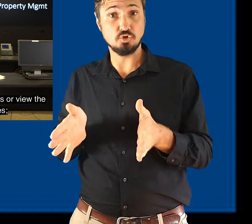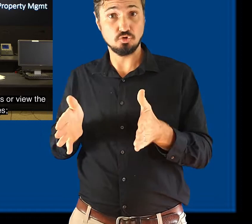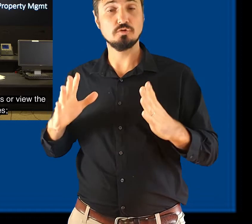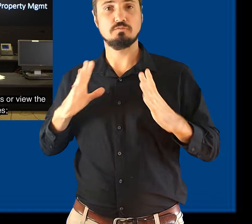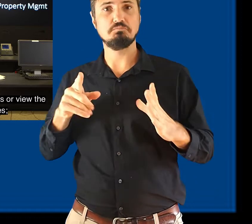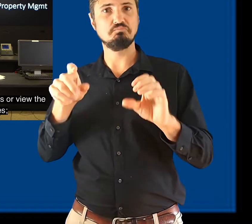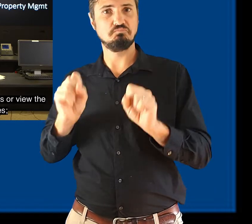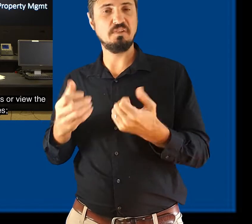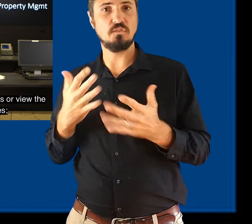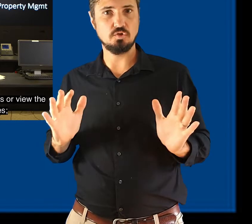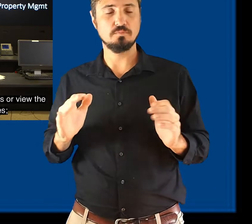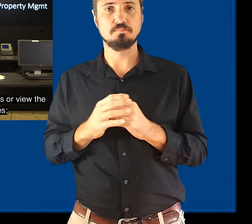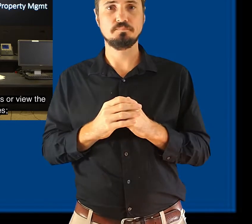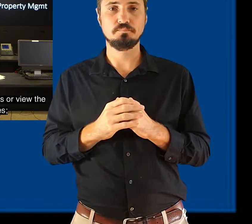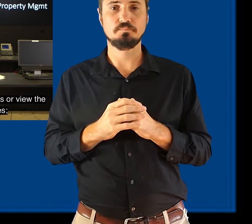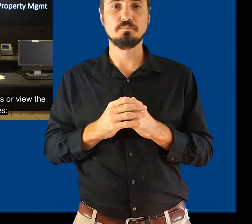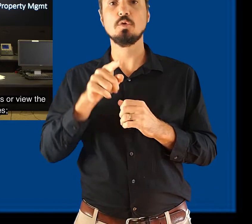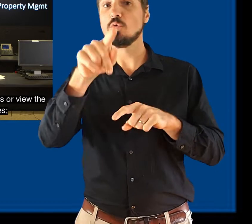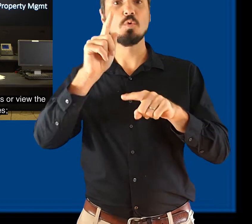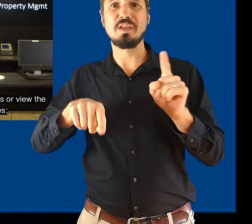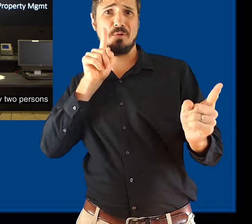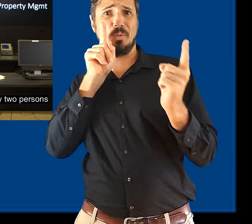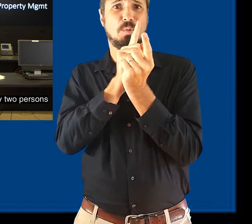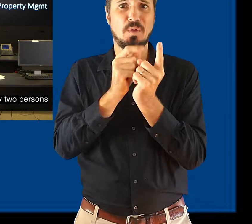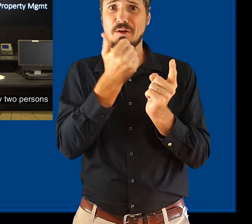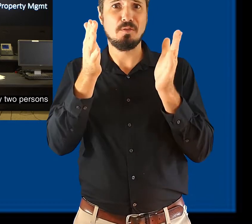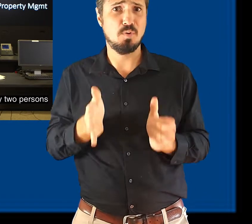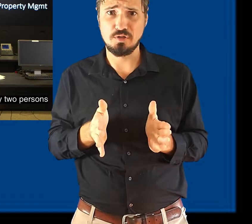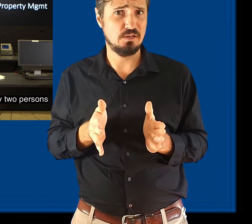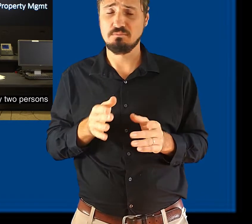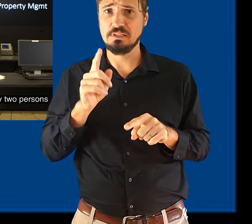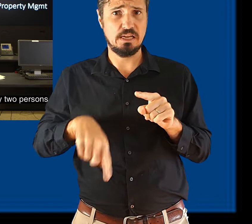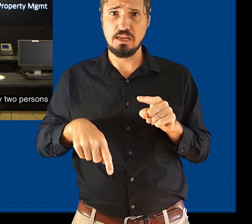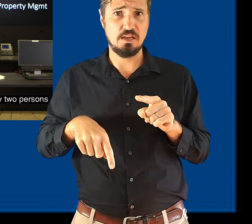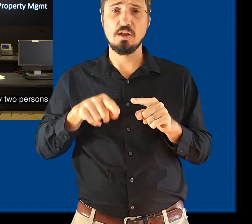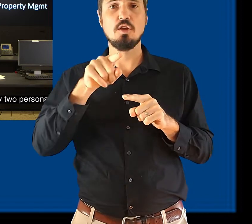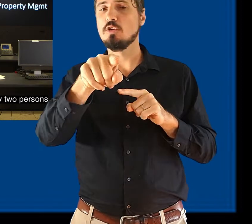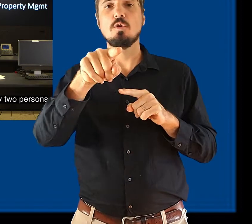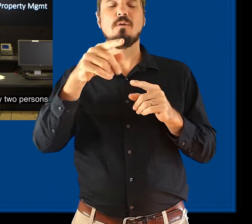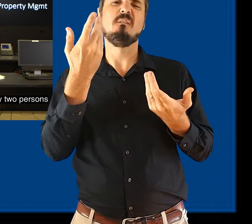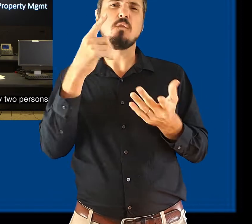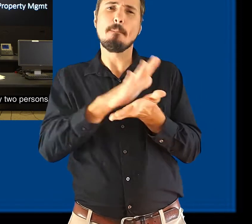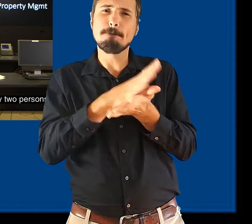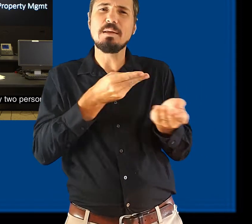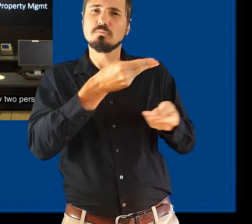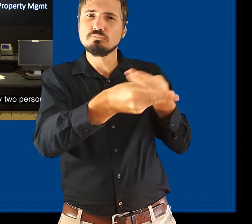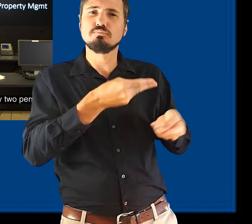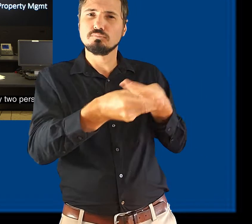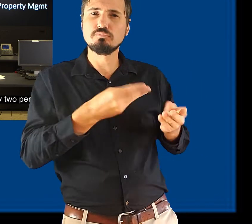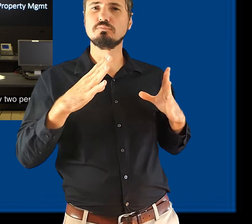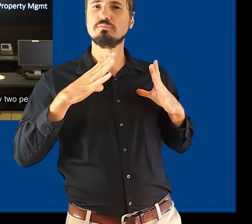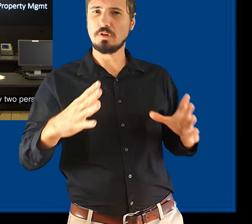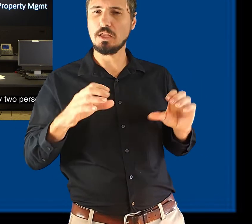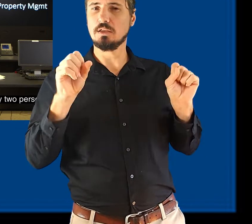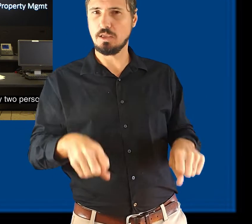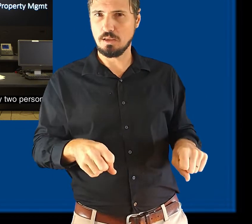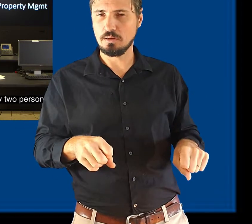and only conduct due diligence or contracted activities on a property, ensuring only two persons on site at a time.